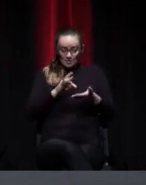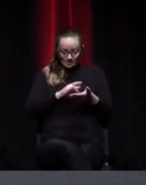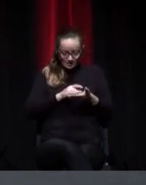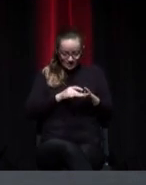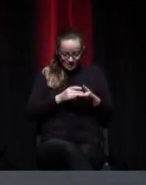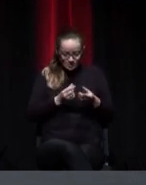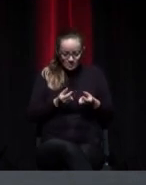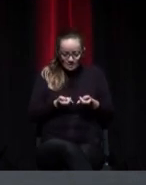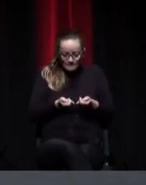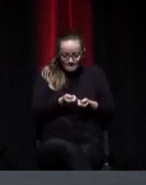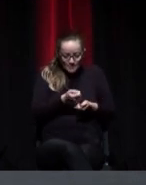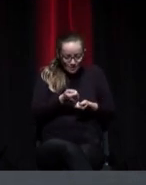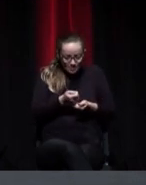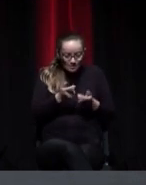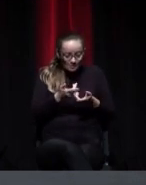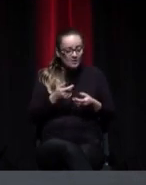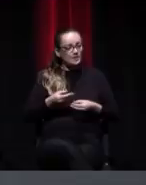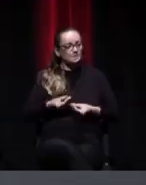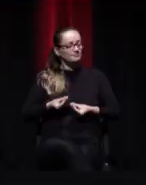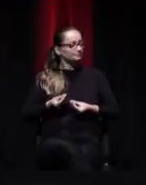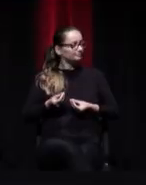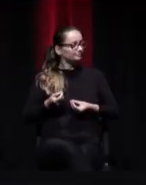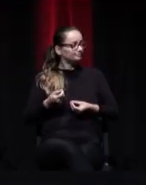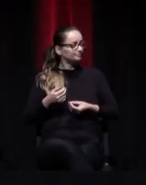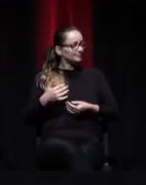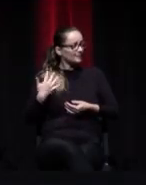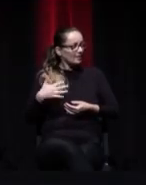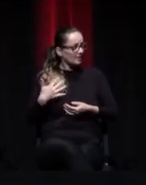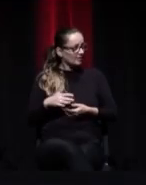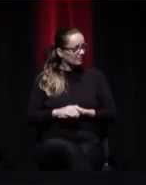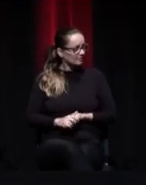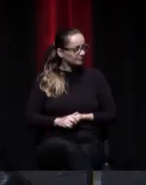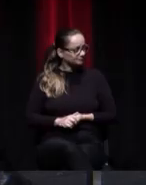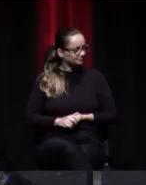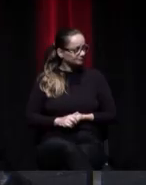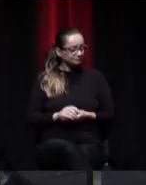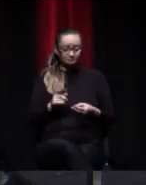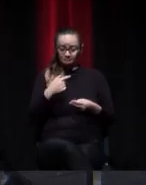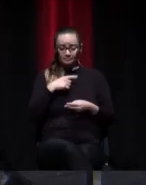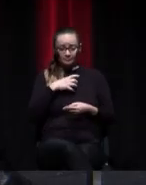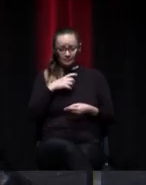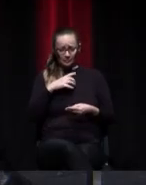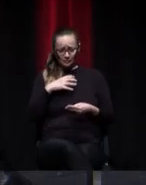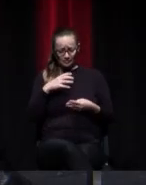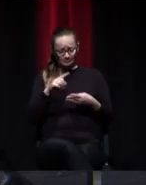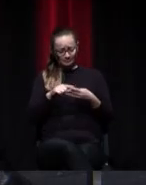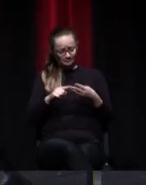Truth is told in three ways. As fact, from the Latin "veritas".